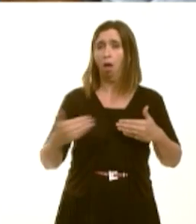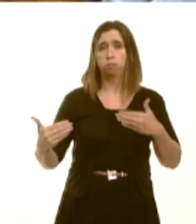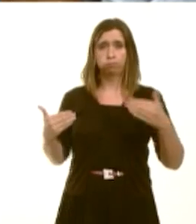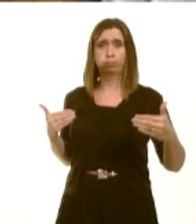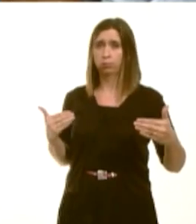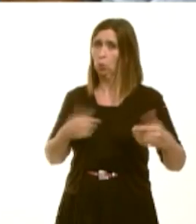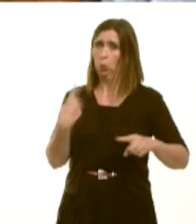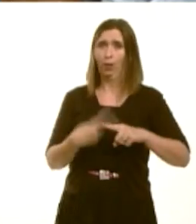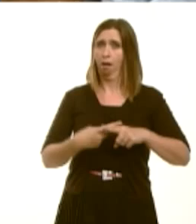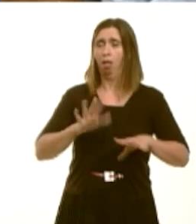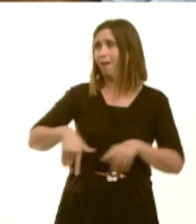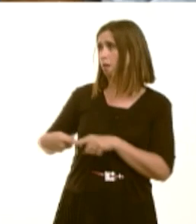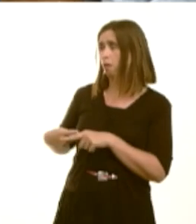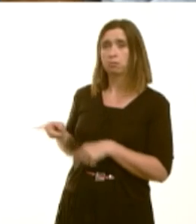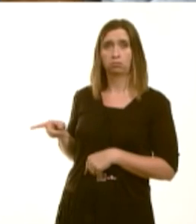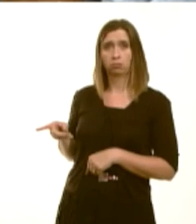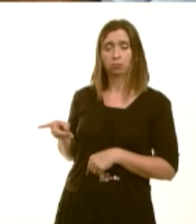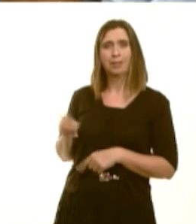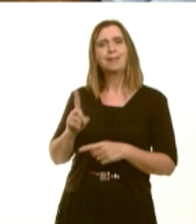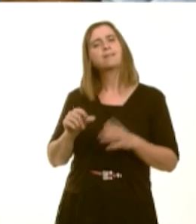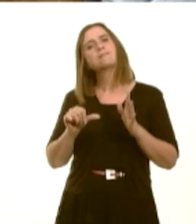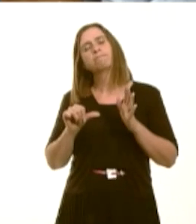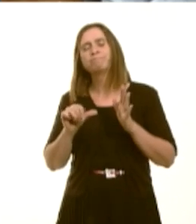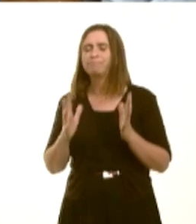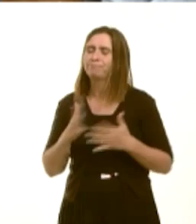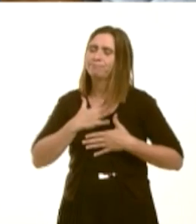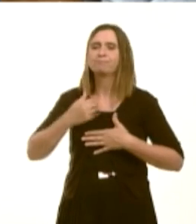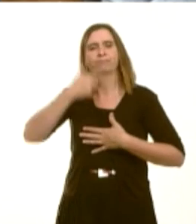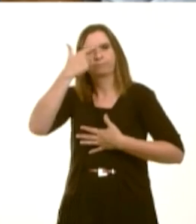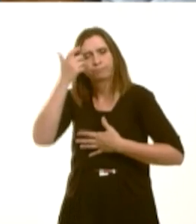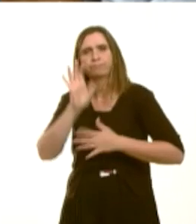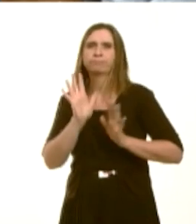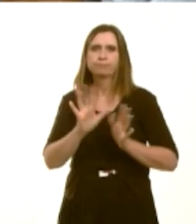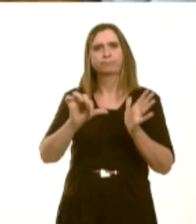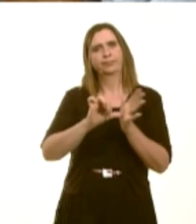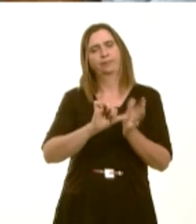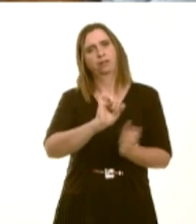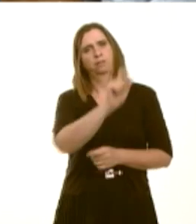Carwyn Jones: It is very difficult to comment on individual cases because theyíre very difficult for the individuals involved and for the families involved, but in terms of